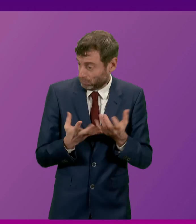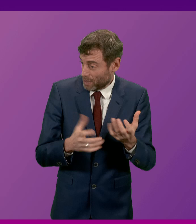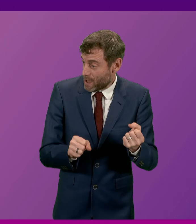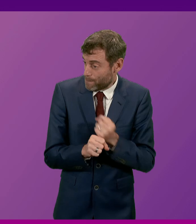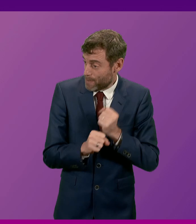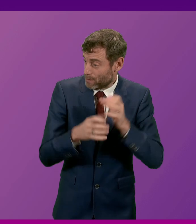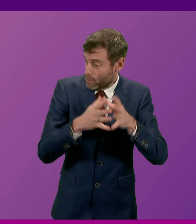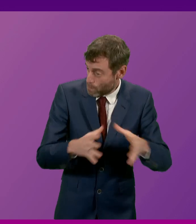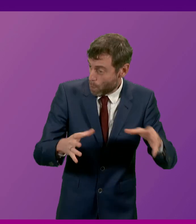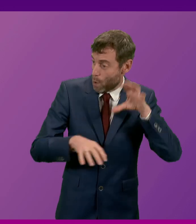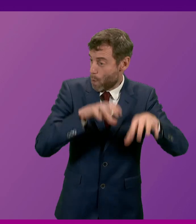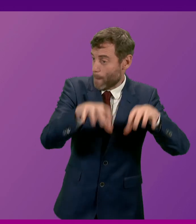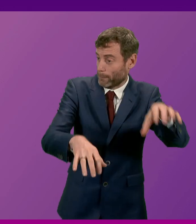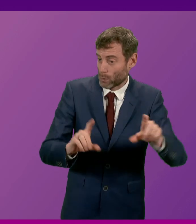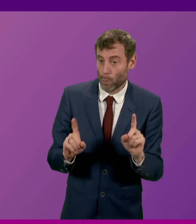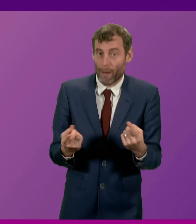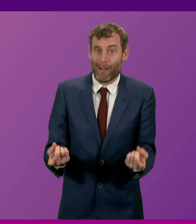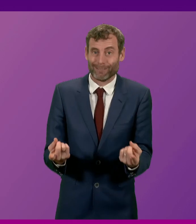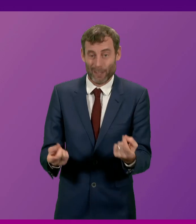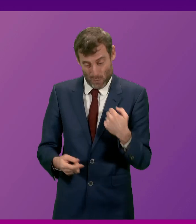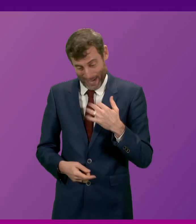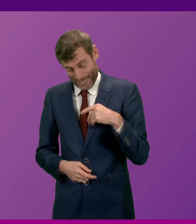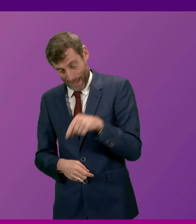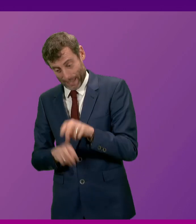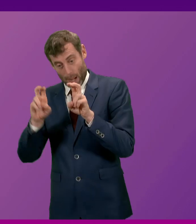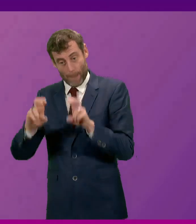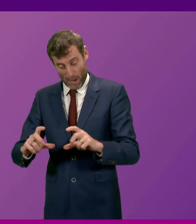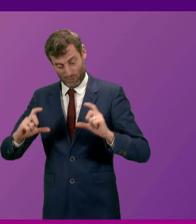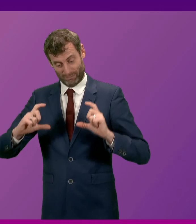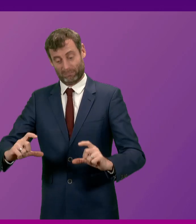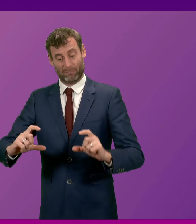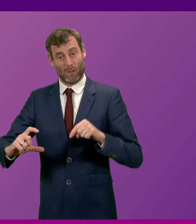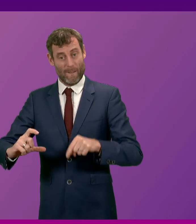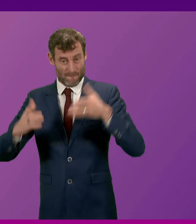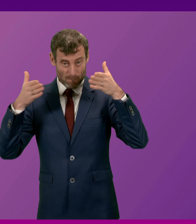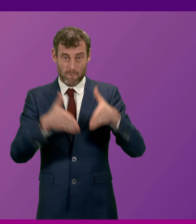that house building is undertaken in this country. What this Government is doing—